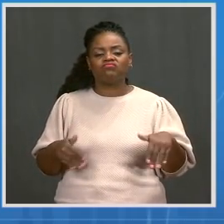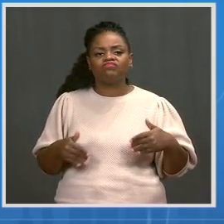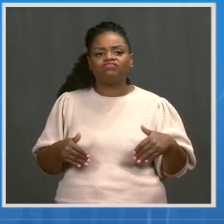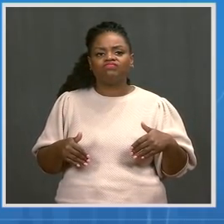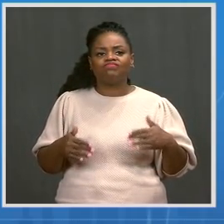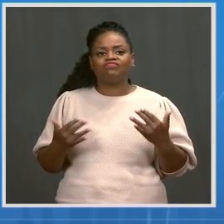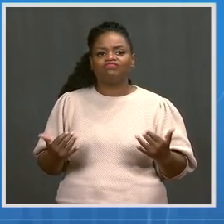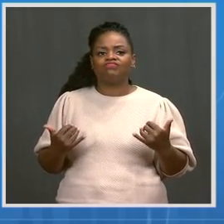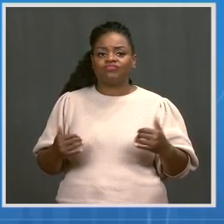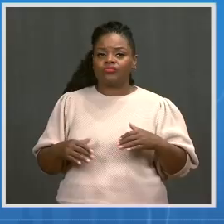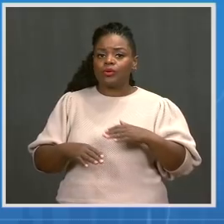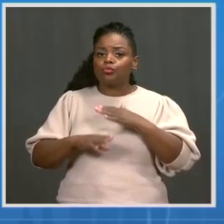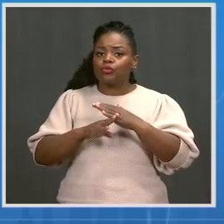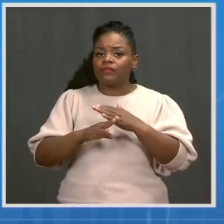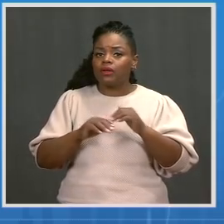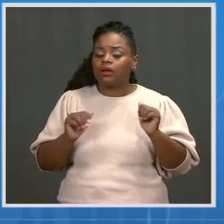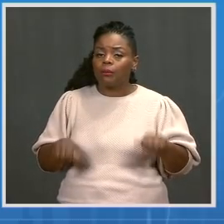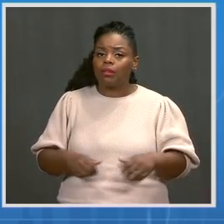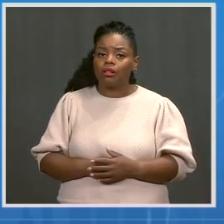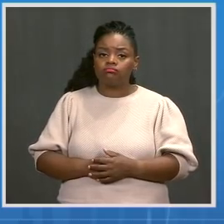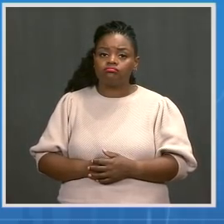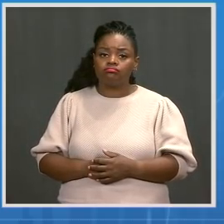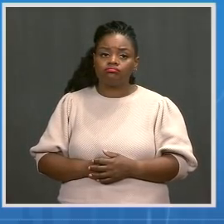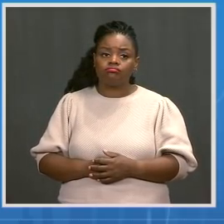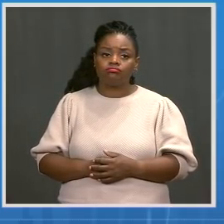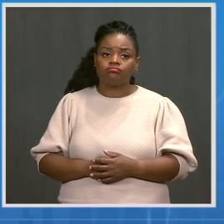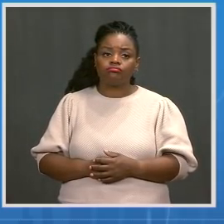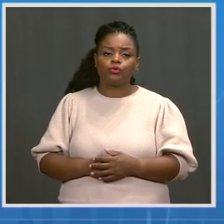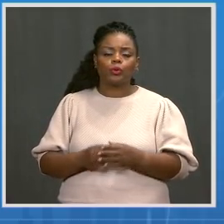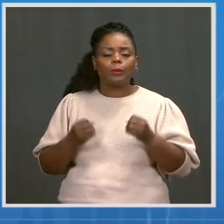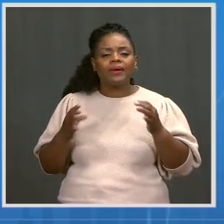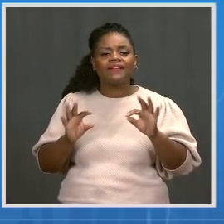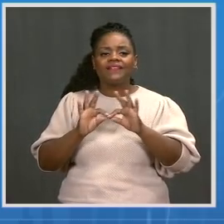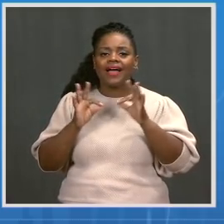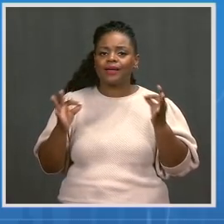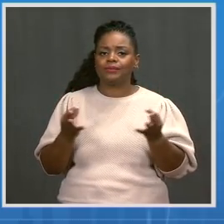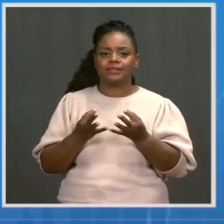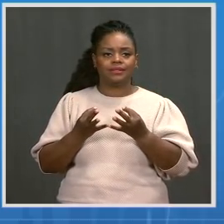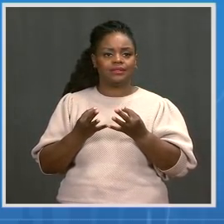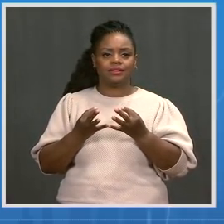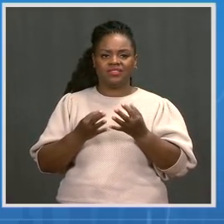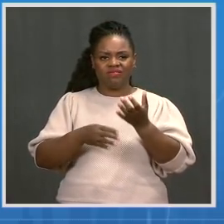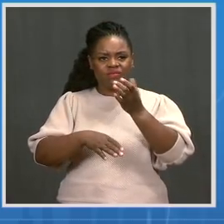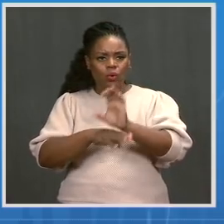This new virus forced too many of our families to accept death as an outcome for too many of our loved ones,